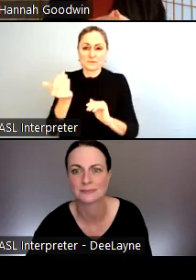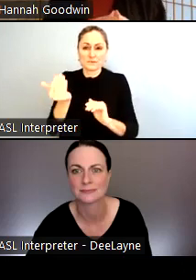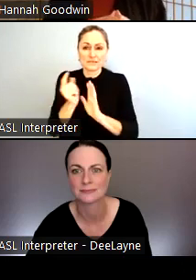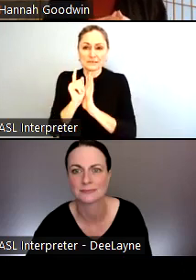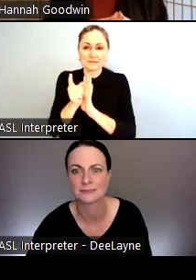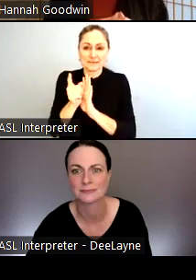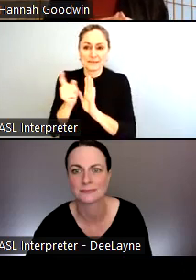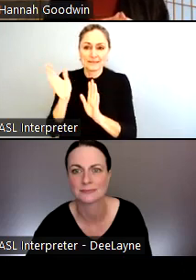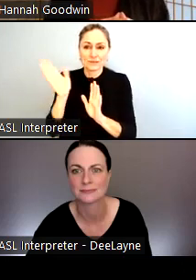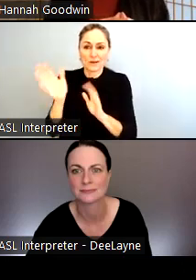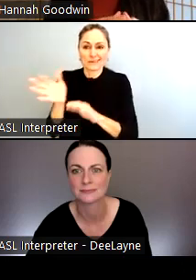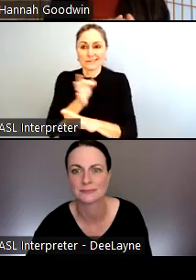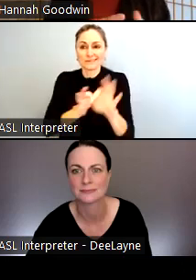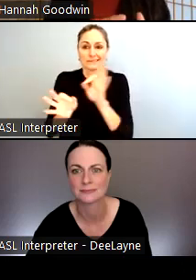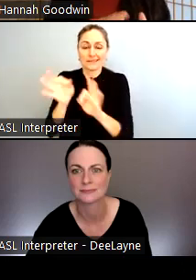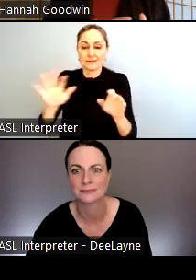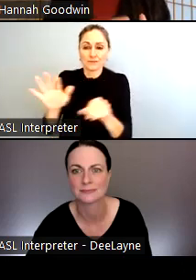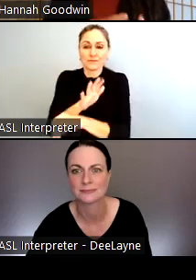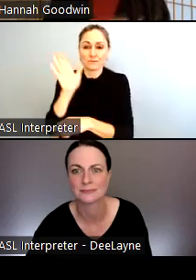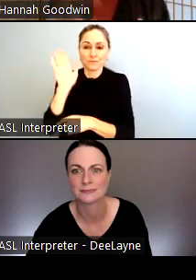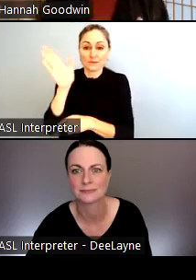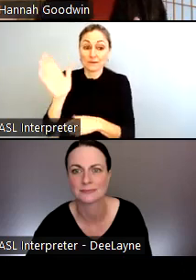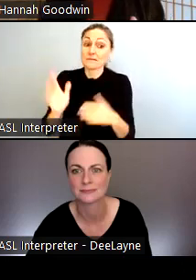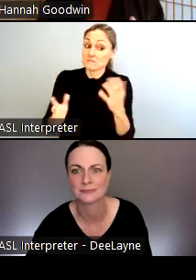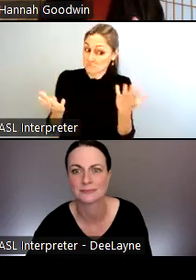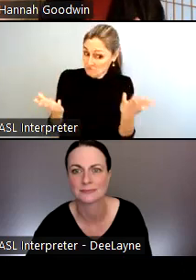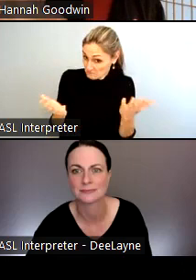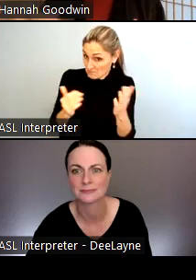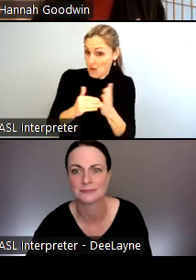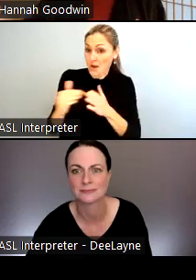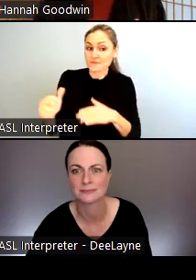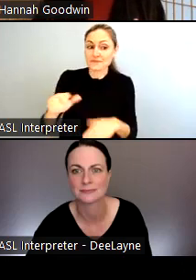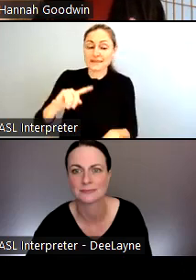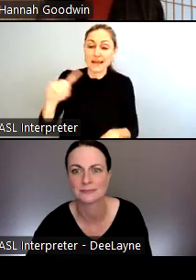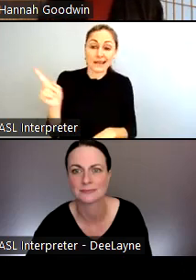Often, lightning talks lead to fuller proposals in a following year.